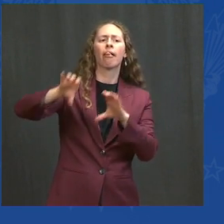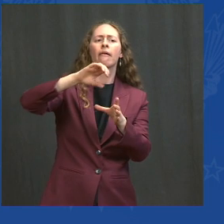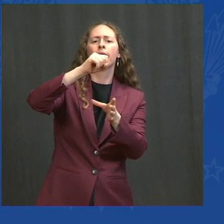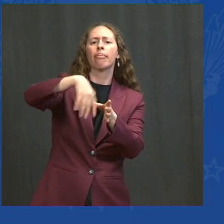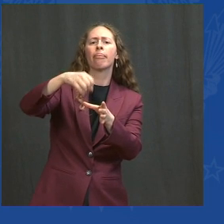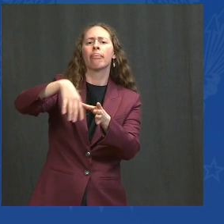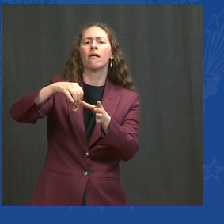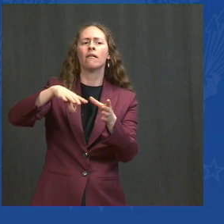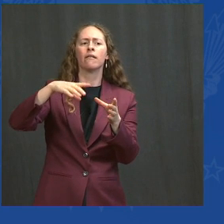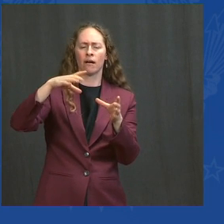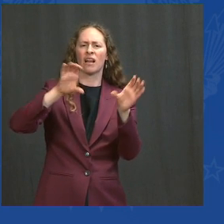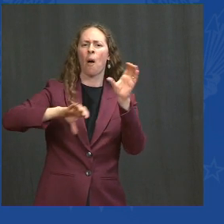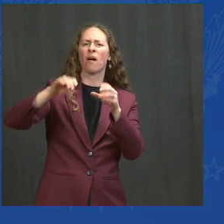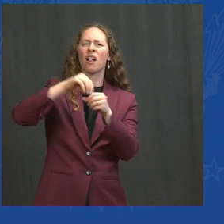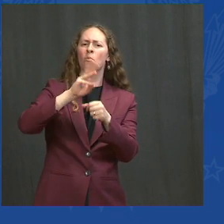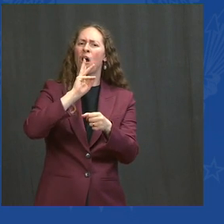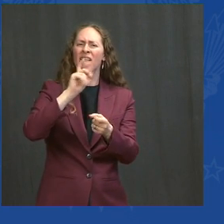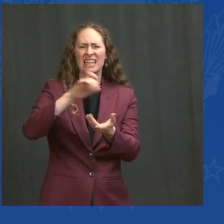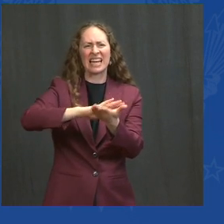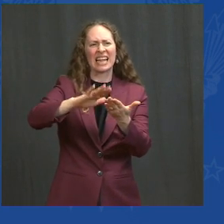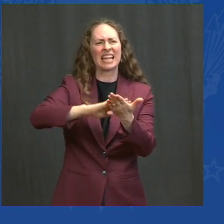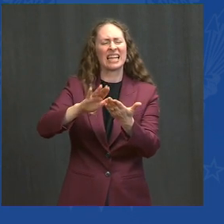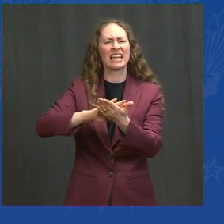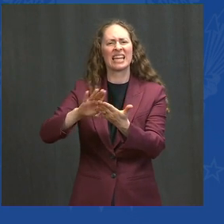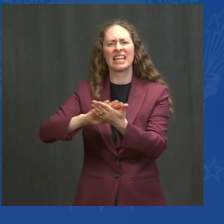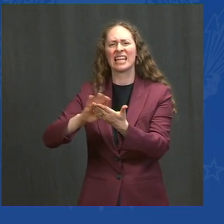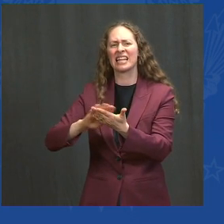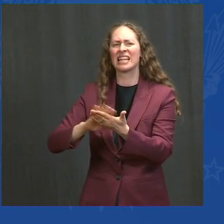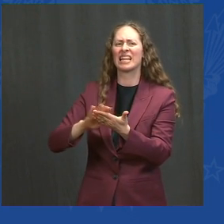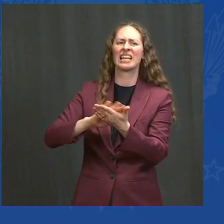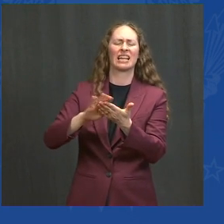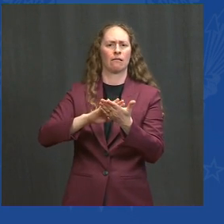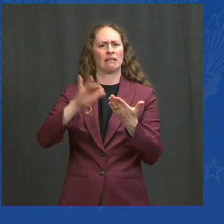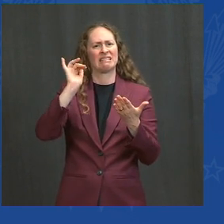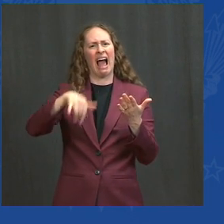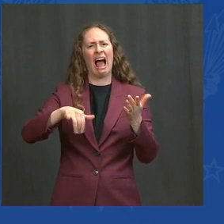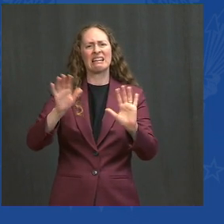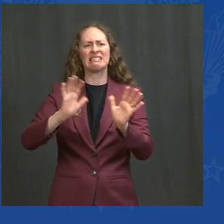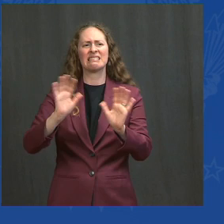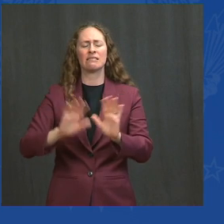This is a problem all across the country, and I know that you're feeling it right here -- right here.